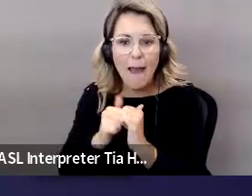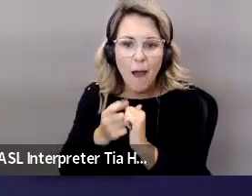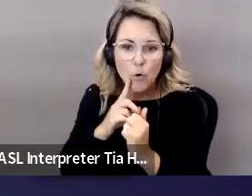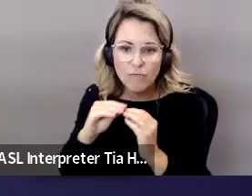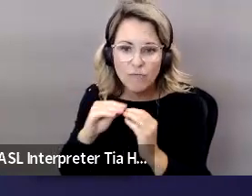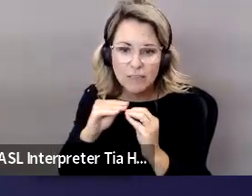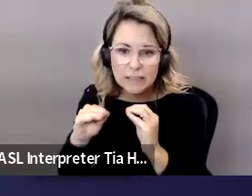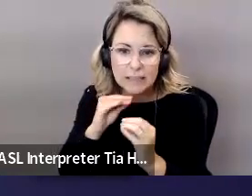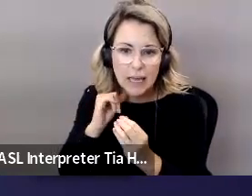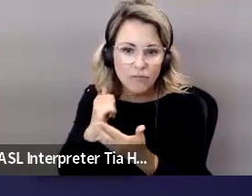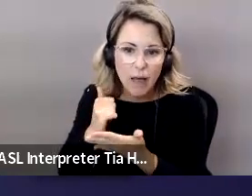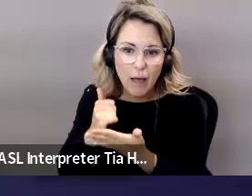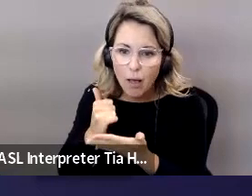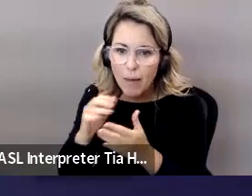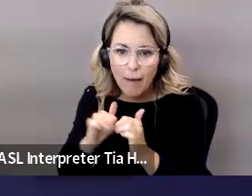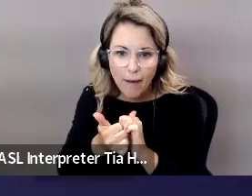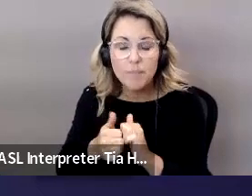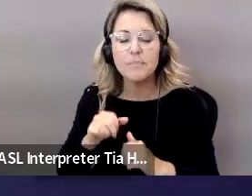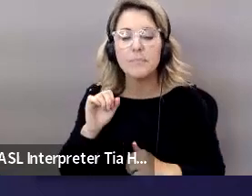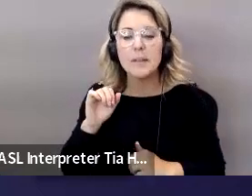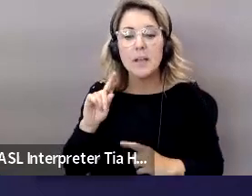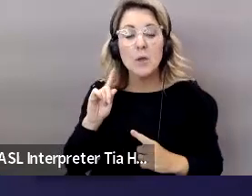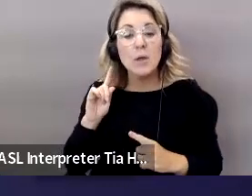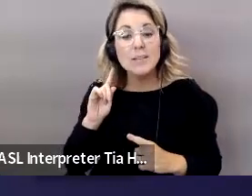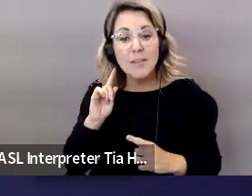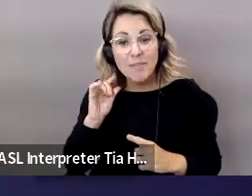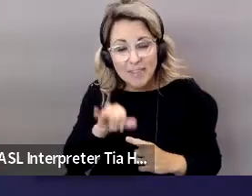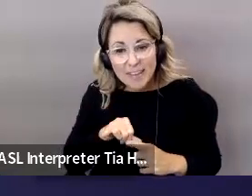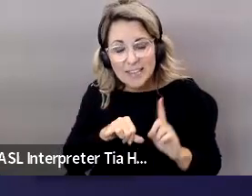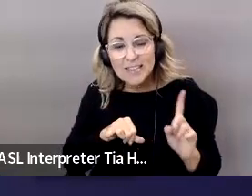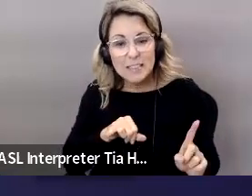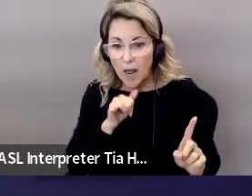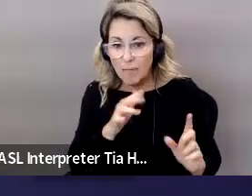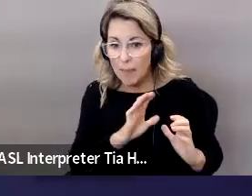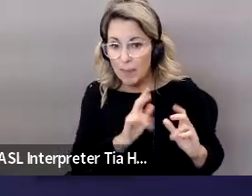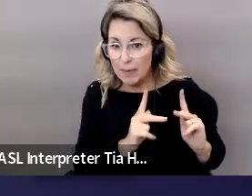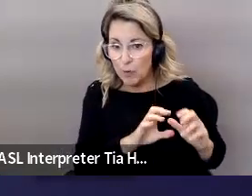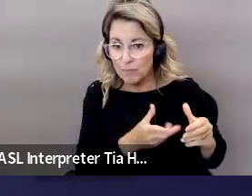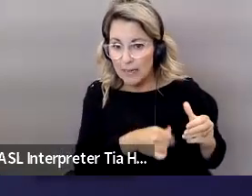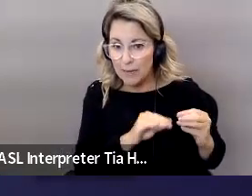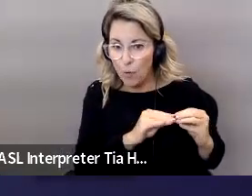the need or the target population. Here you're moving to a literature review that supports the